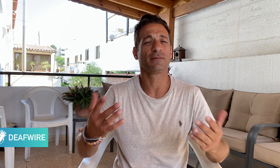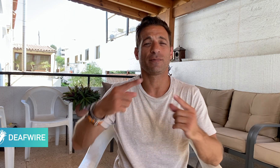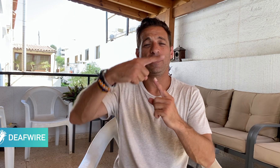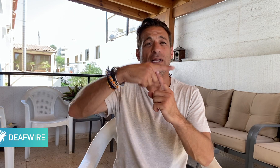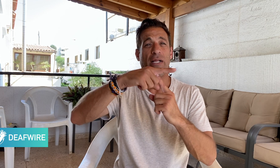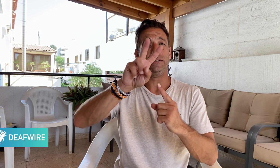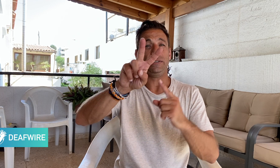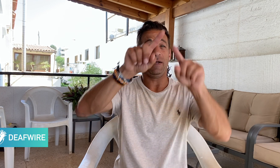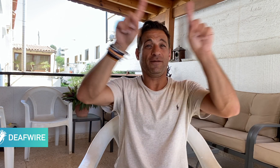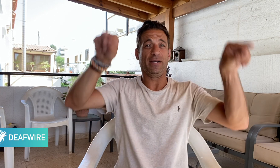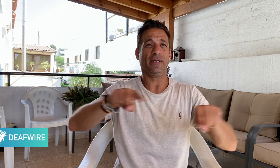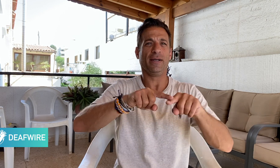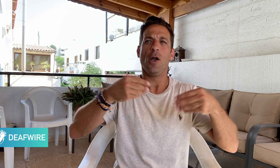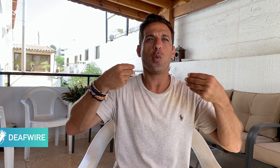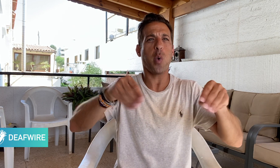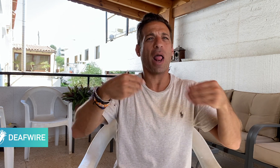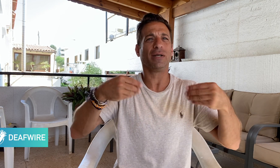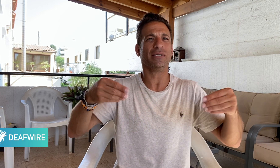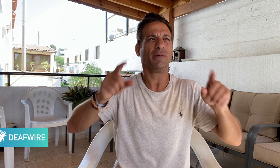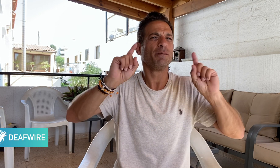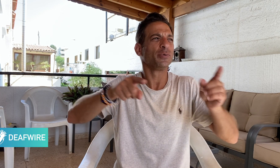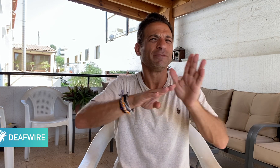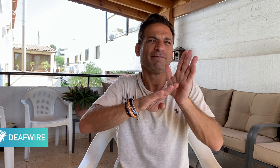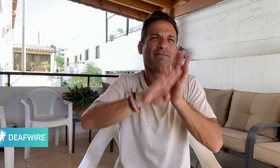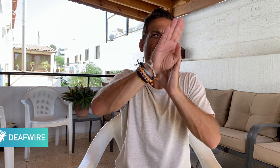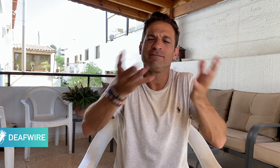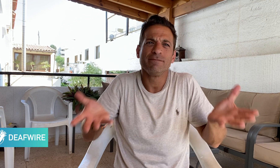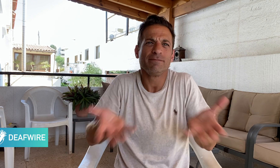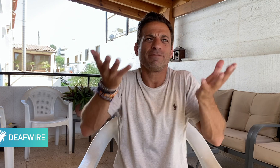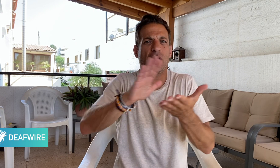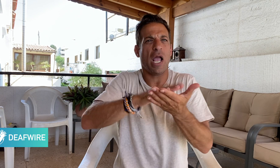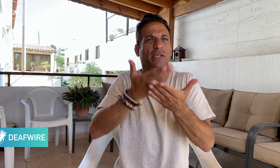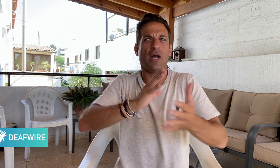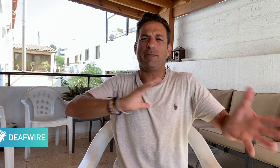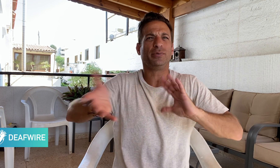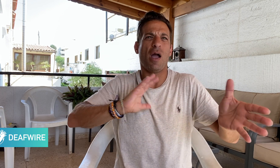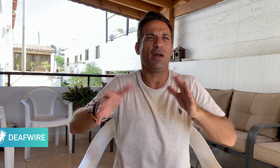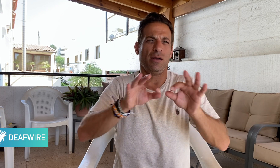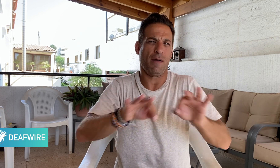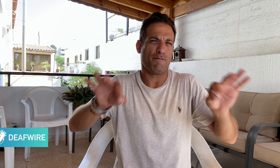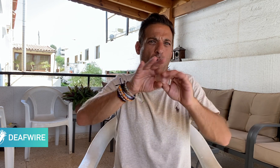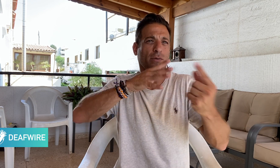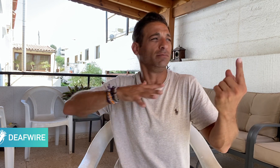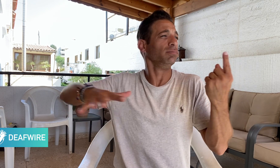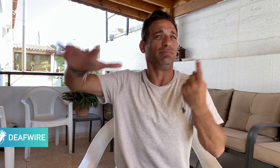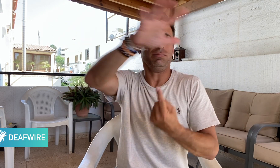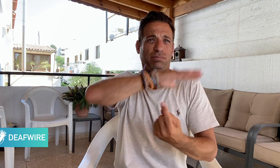To improve the quality of interpreters on TV,